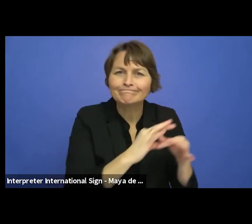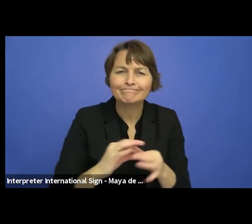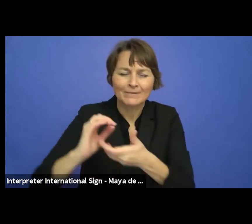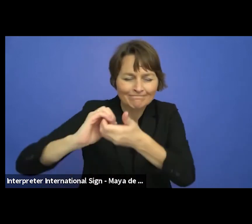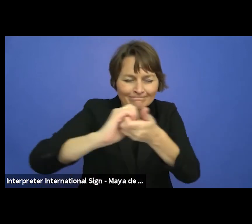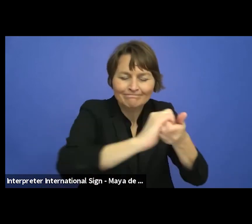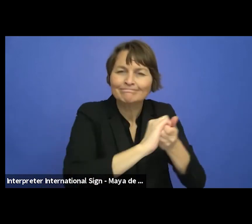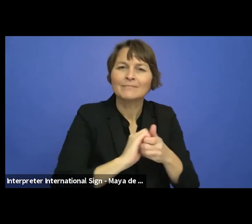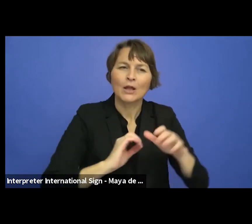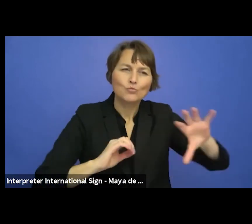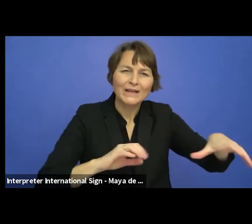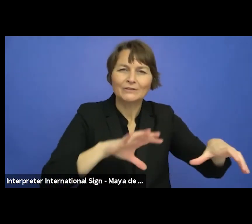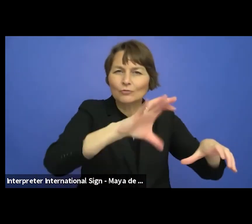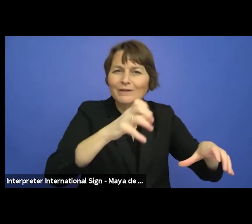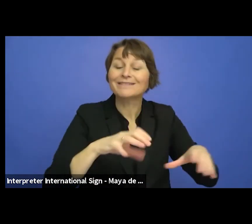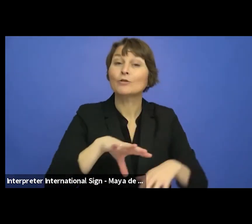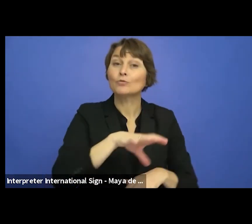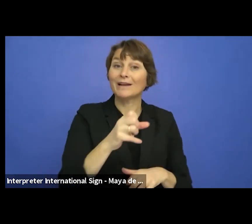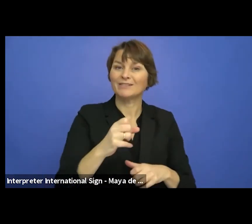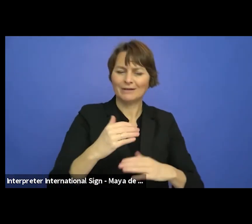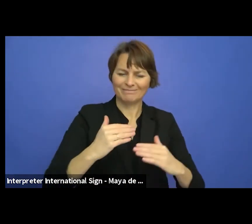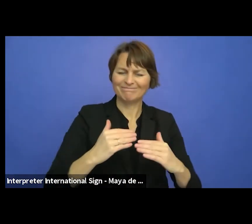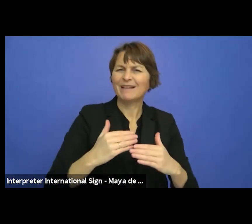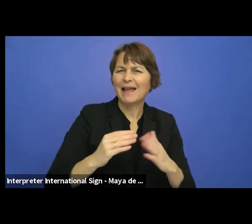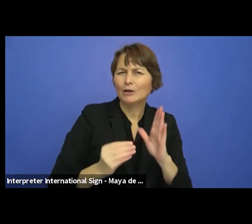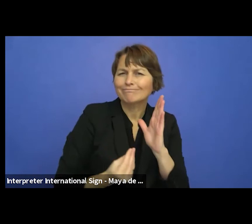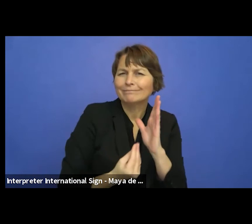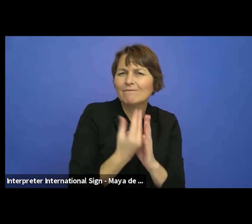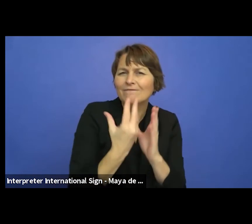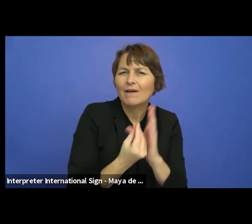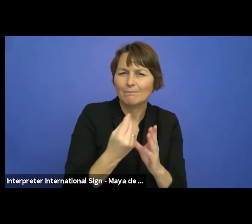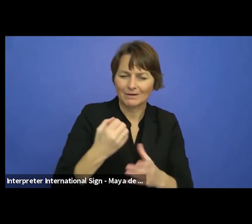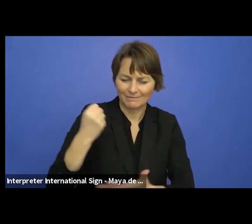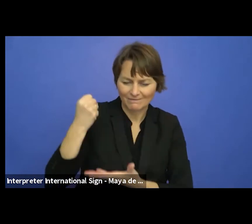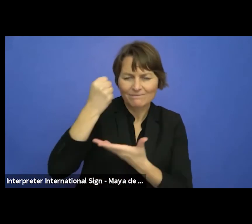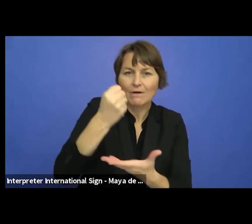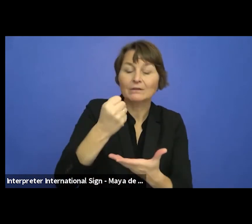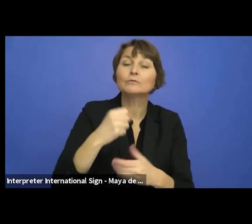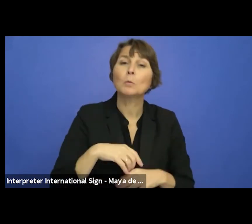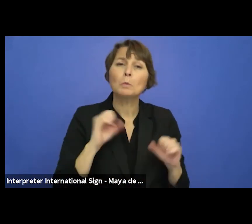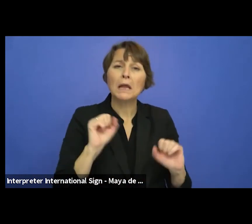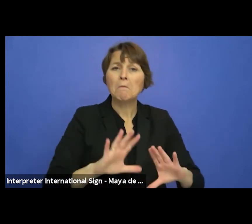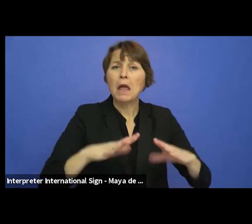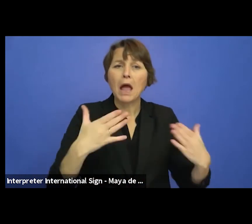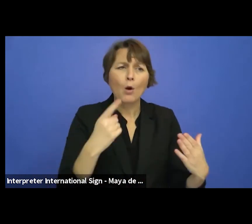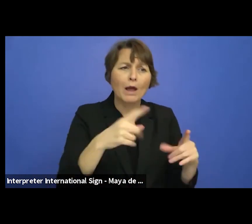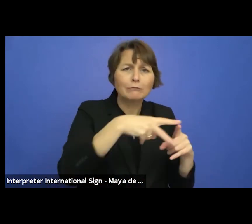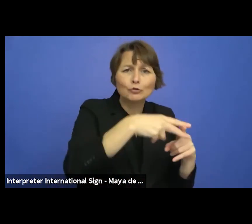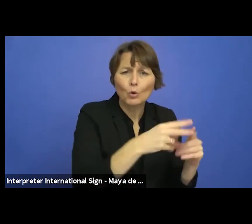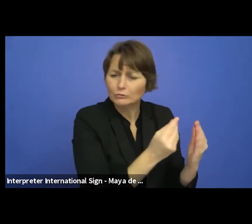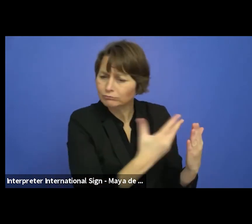fund, how we can really strengthen not only the different tools for support for the sector but how